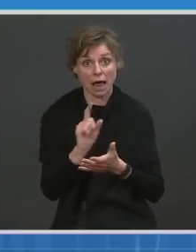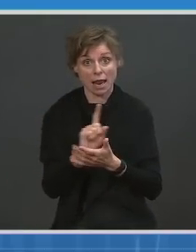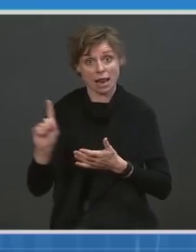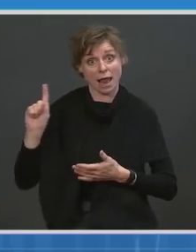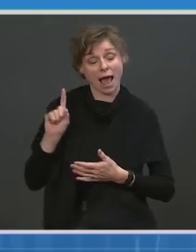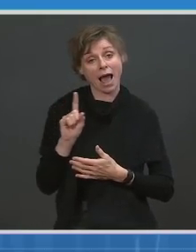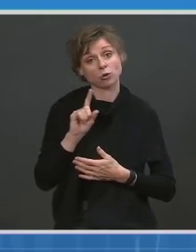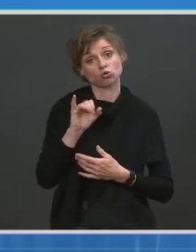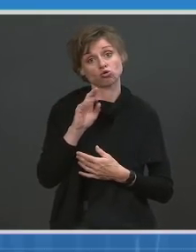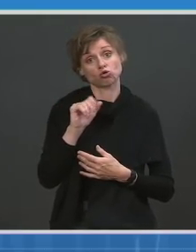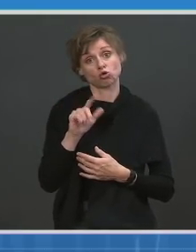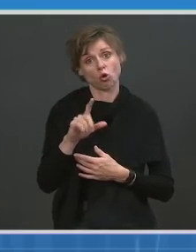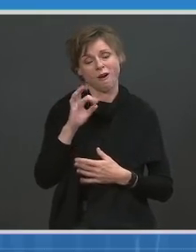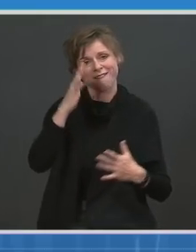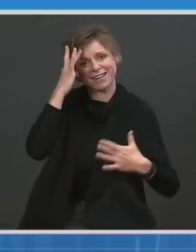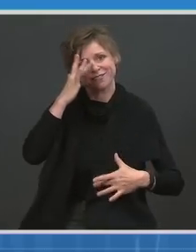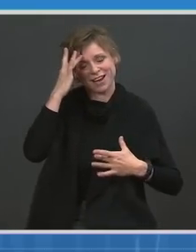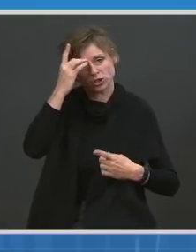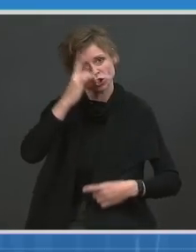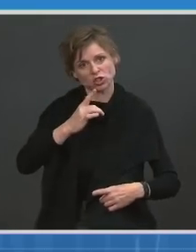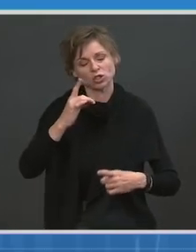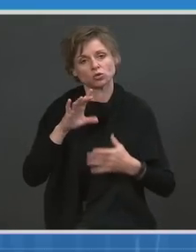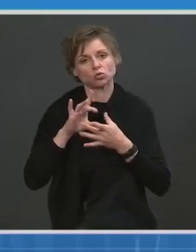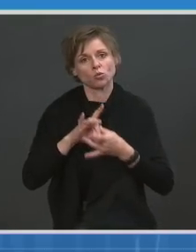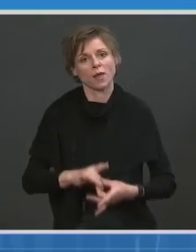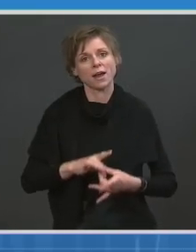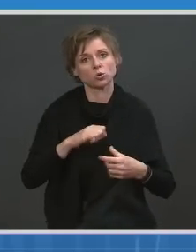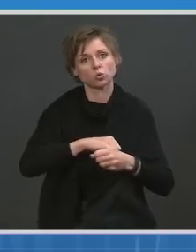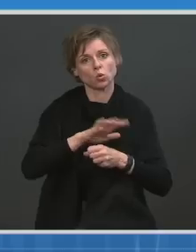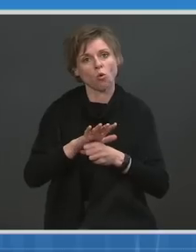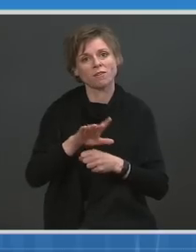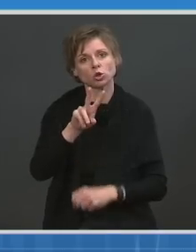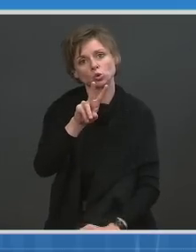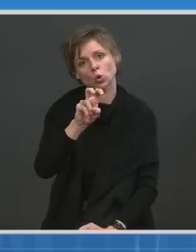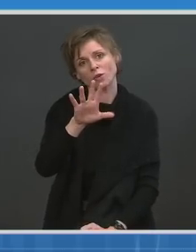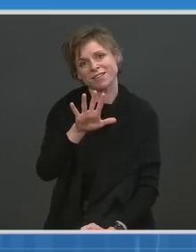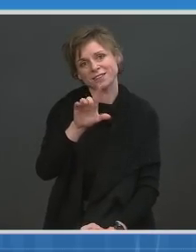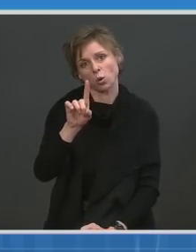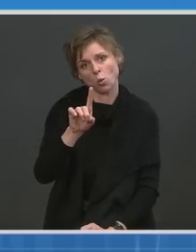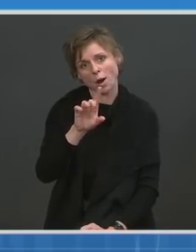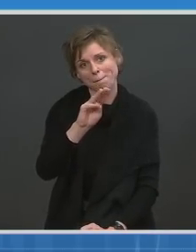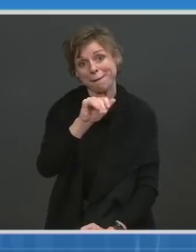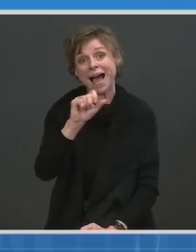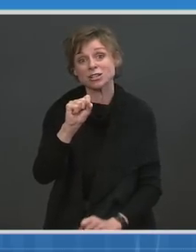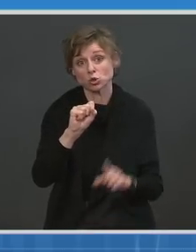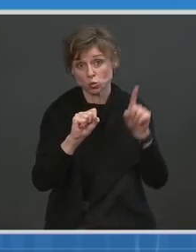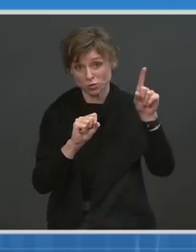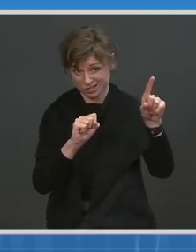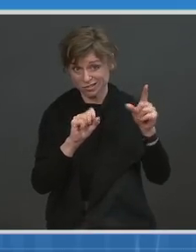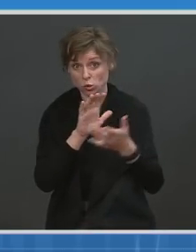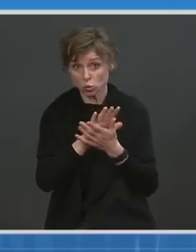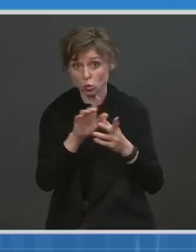published a study that looked at COVID-19 in 251 Massachusetts school districts over a four-month period of time.